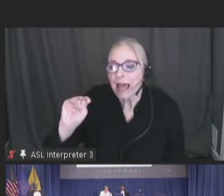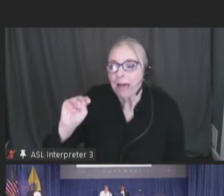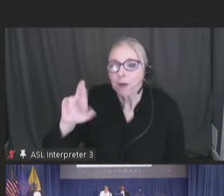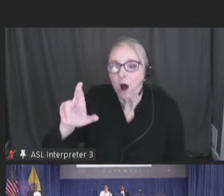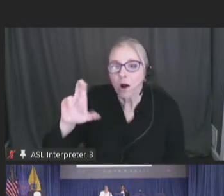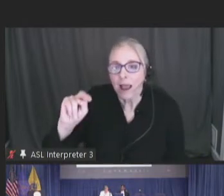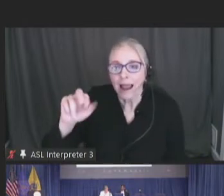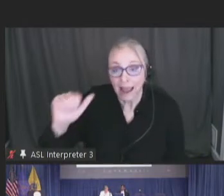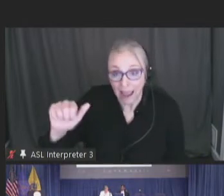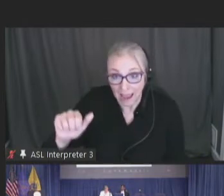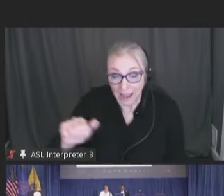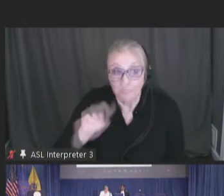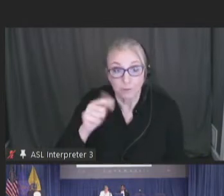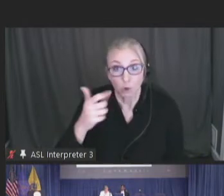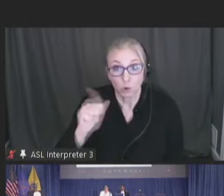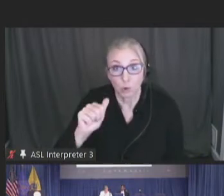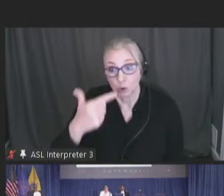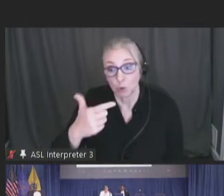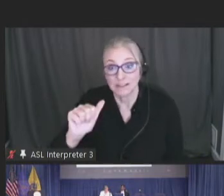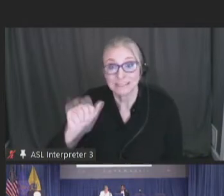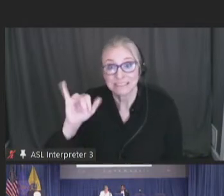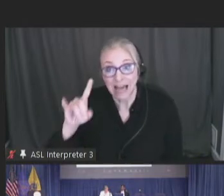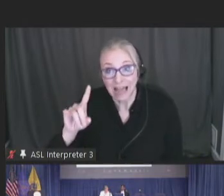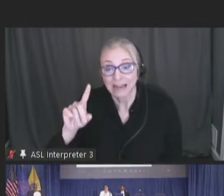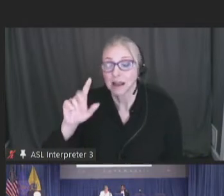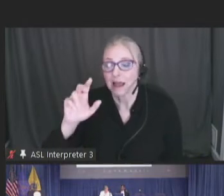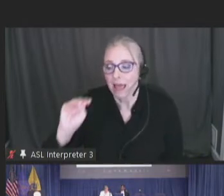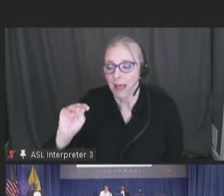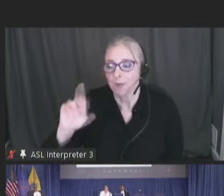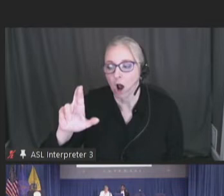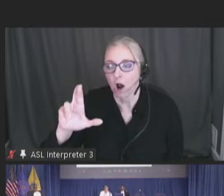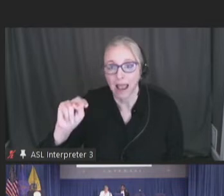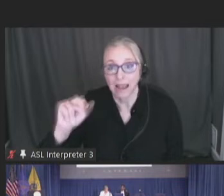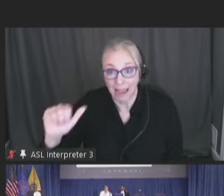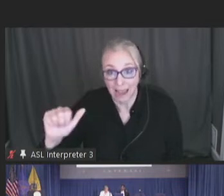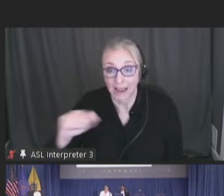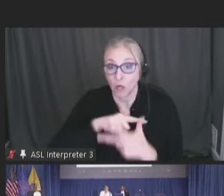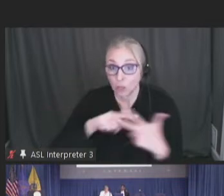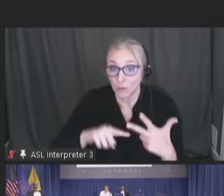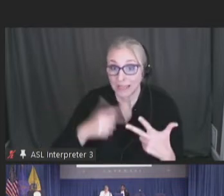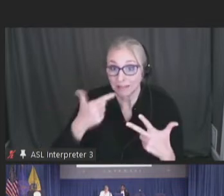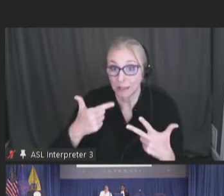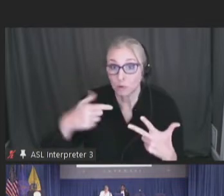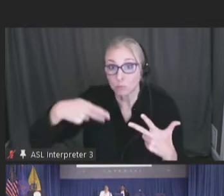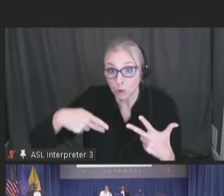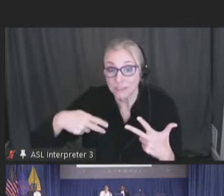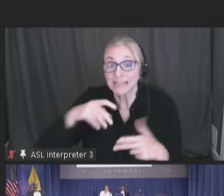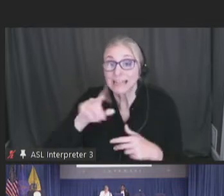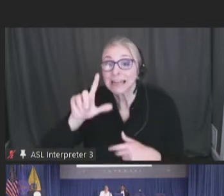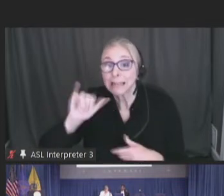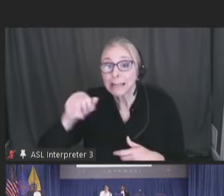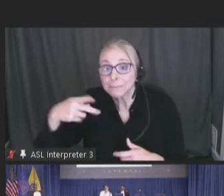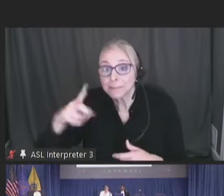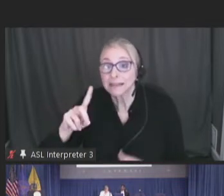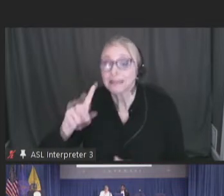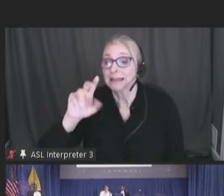nucleoside-modified mRNA shown in this picture has three glycoproteins in it, lipid nanoparticle.